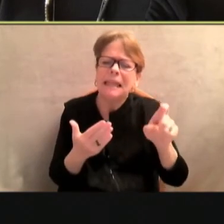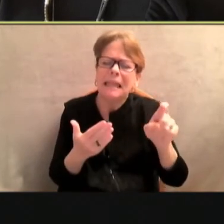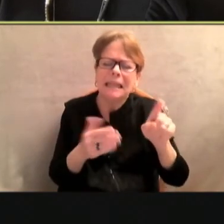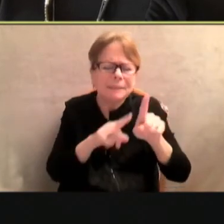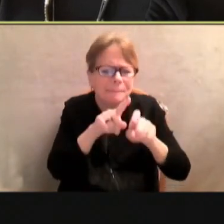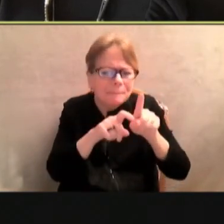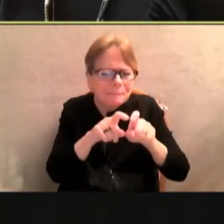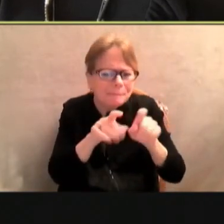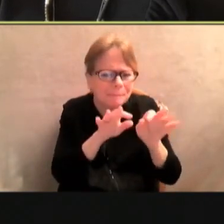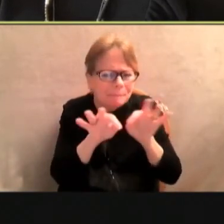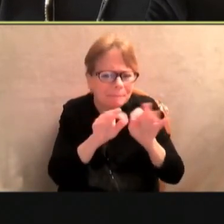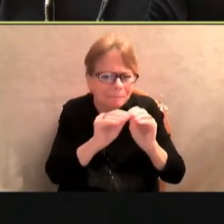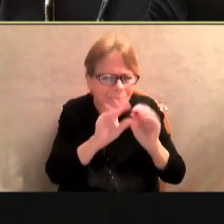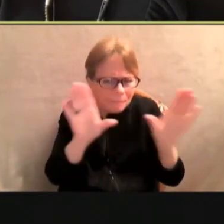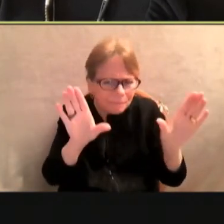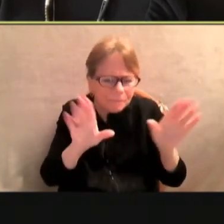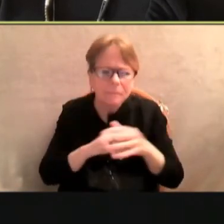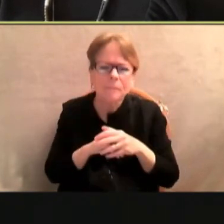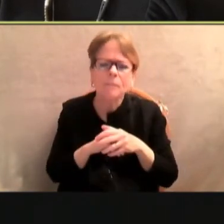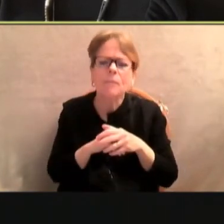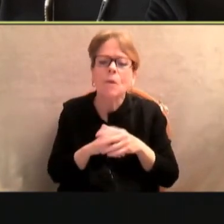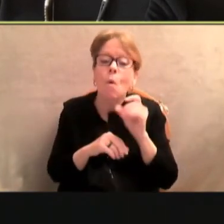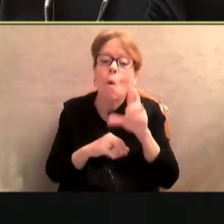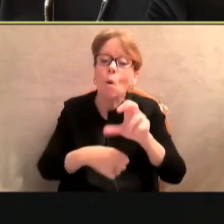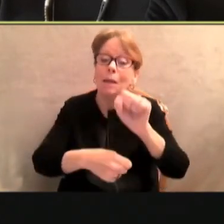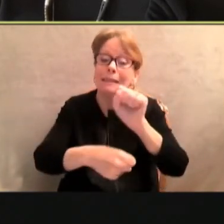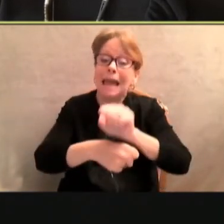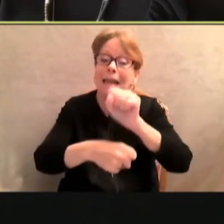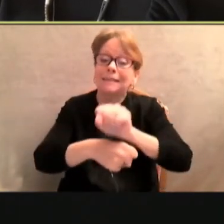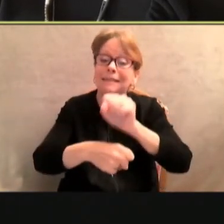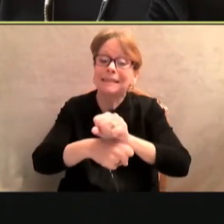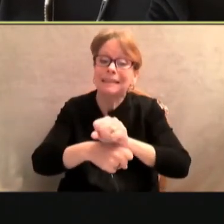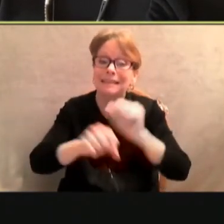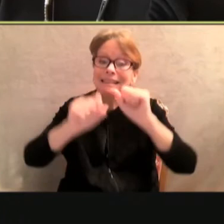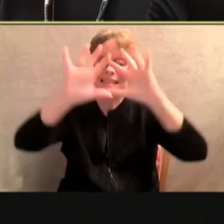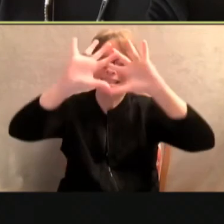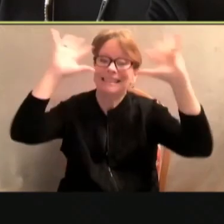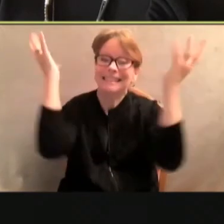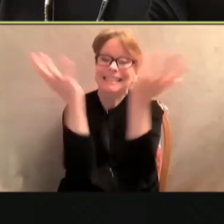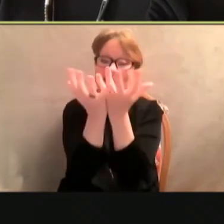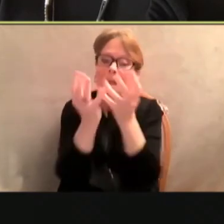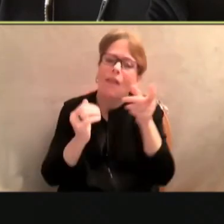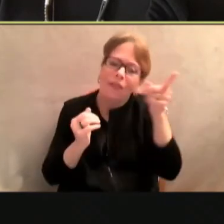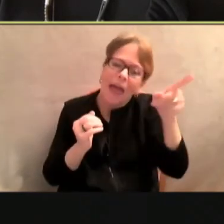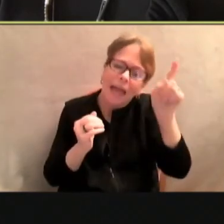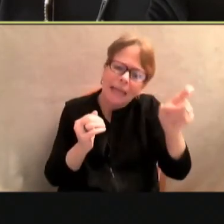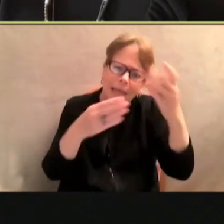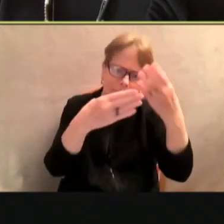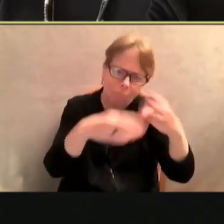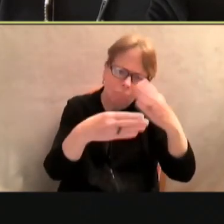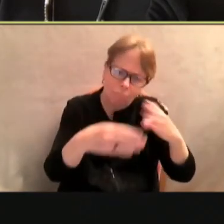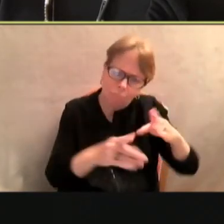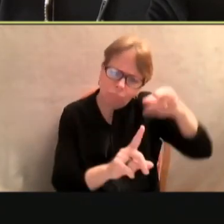need certain tasks broken down a bit more. Depending on the condition, that may be an